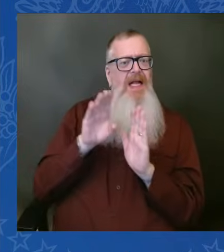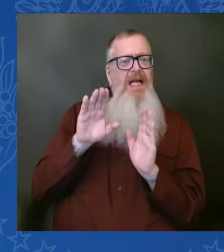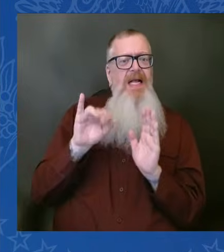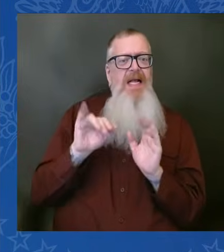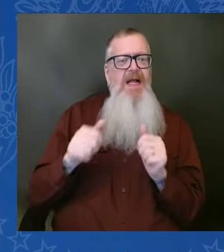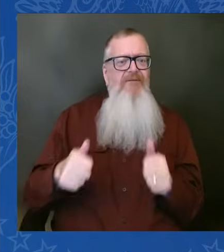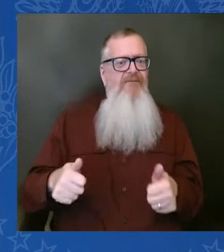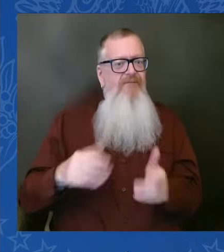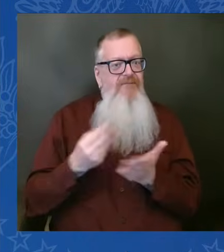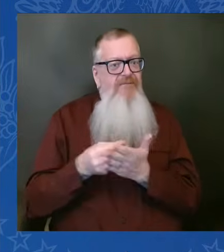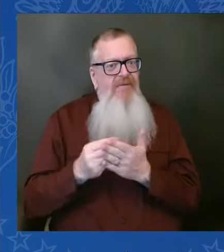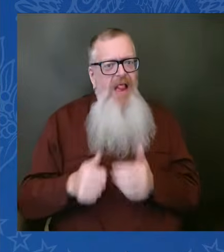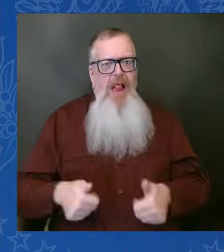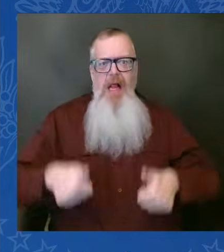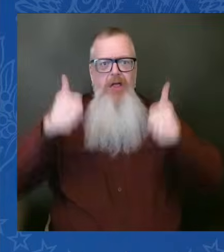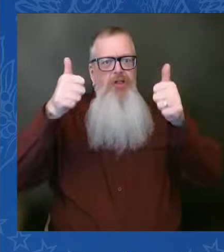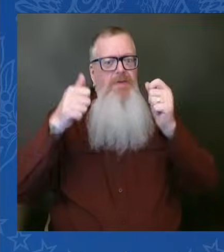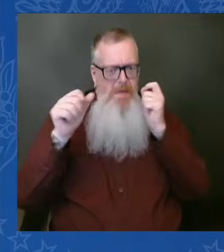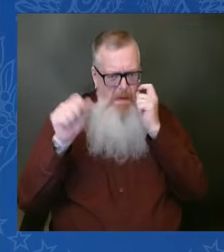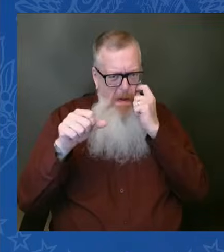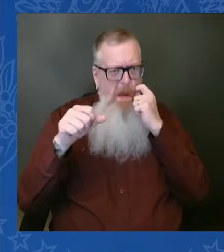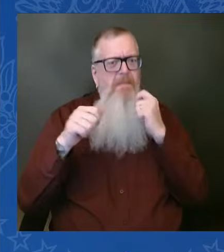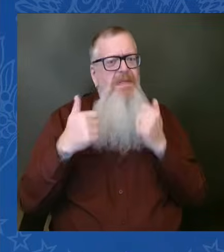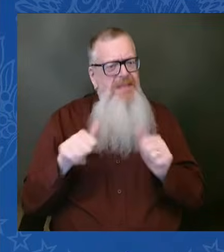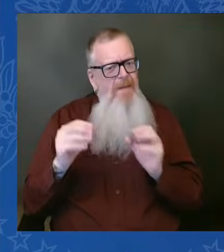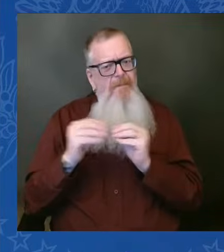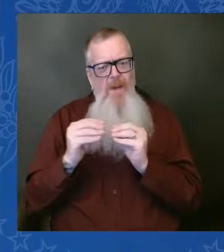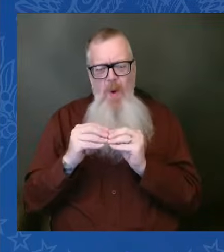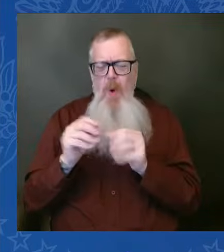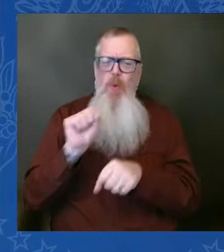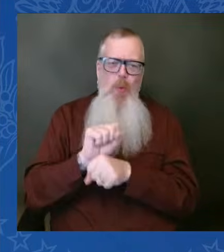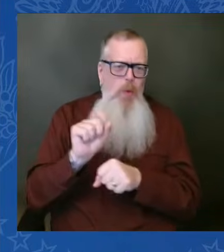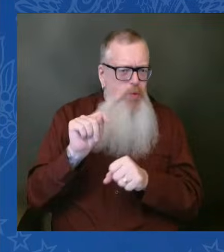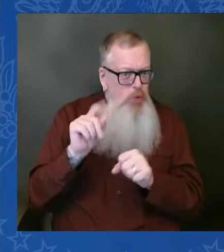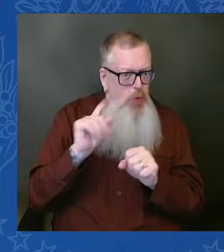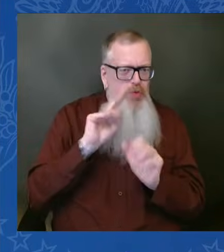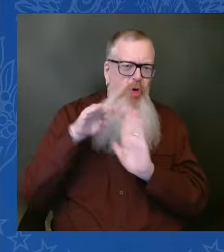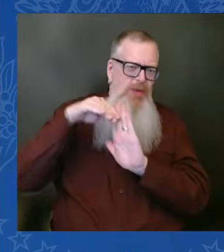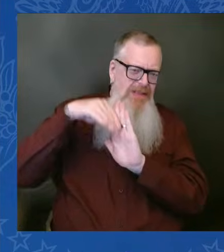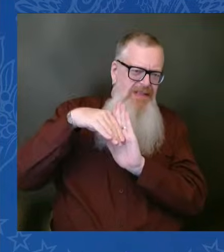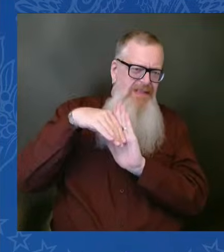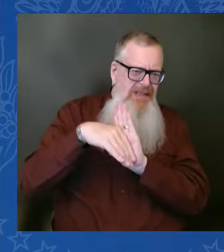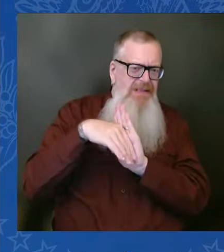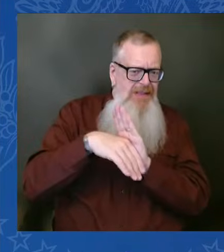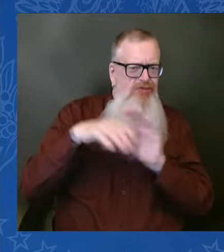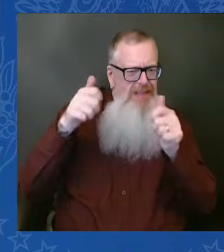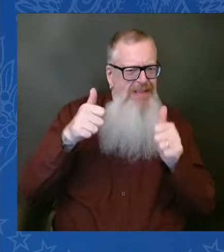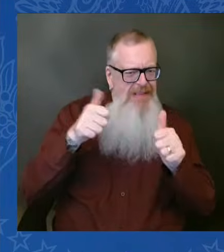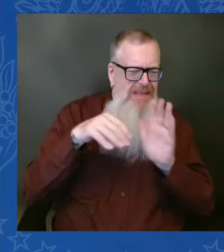we also face an inflection point: We do -- do we continue to grow the economy